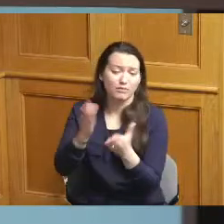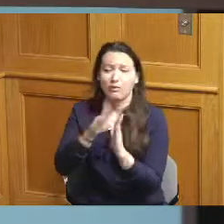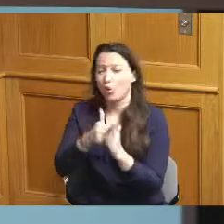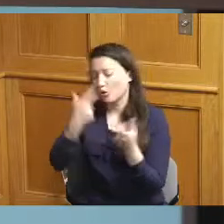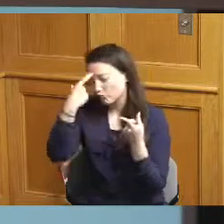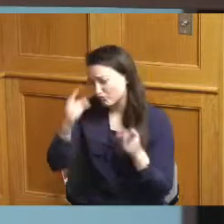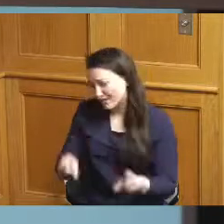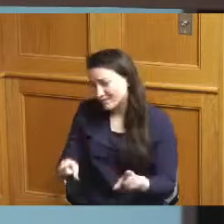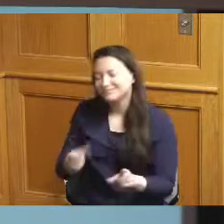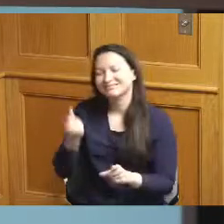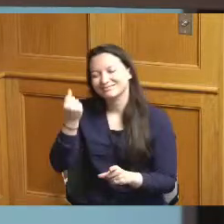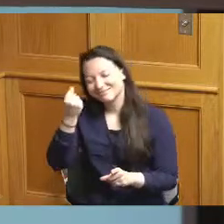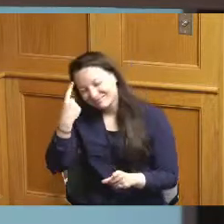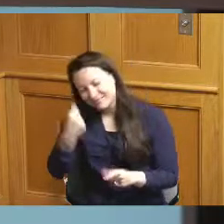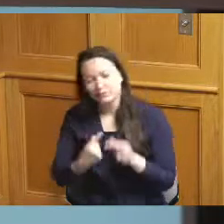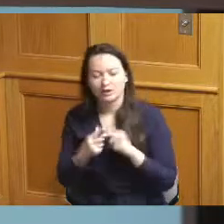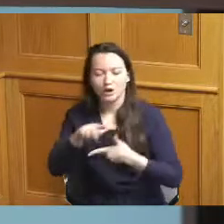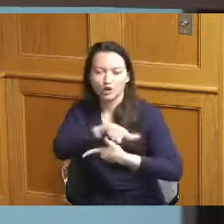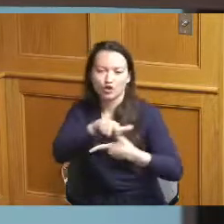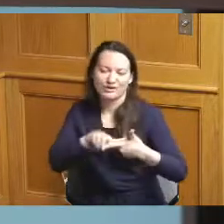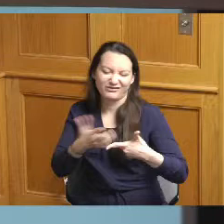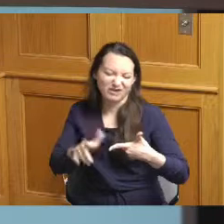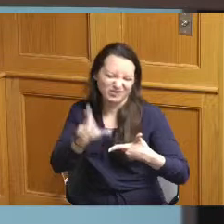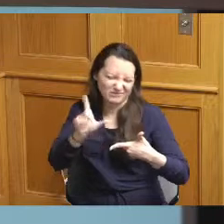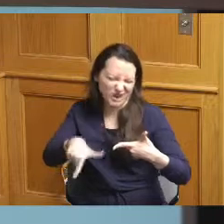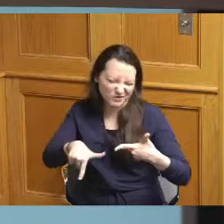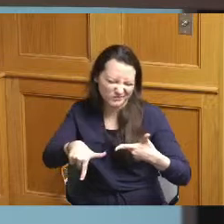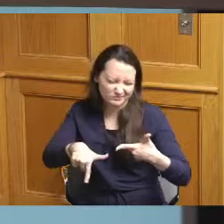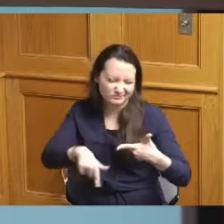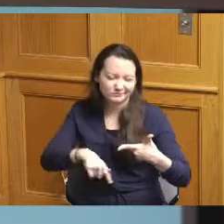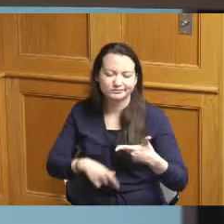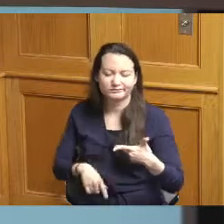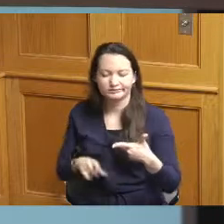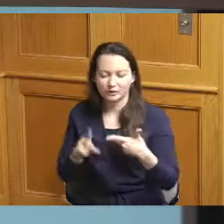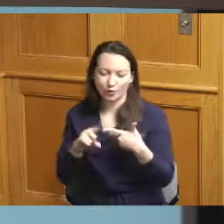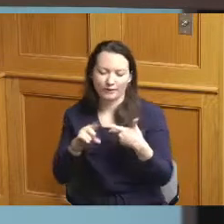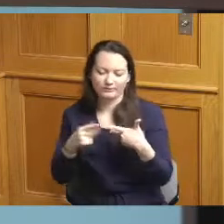except except the three that expired and that includes that one that I was talking about with